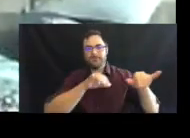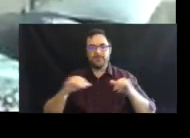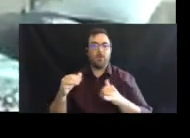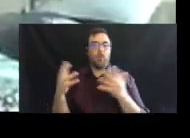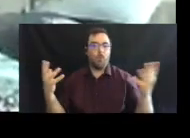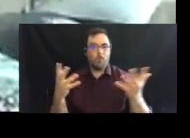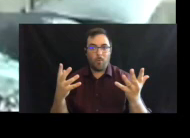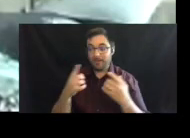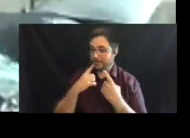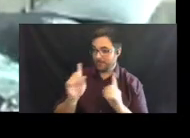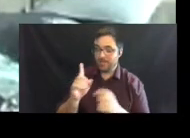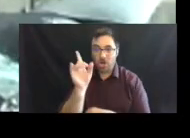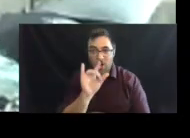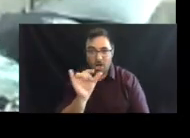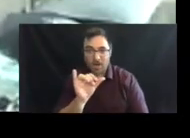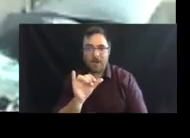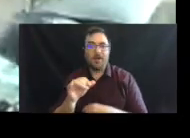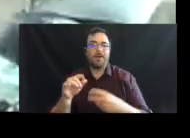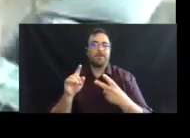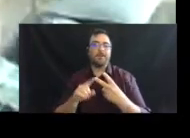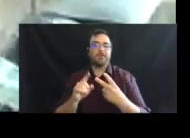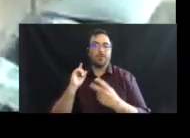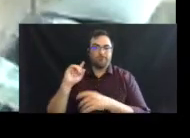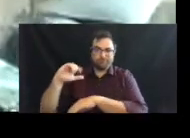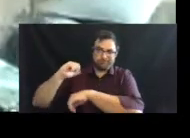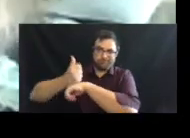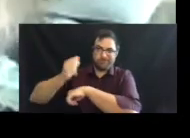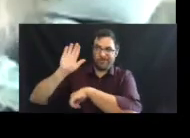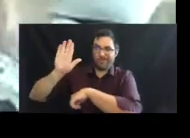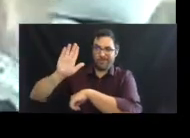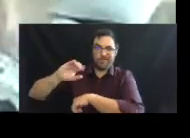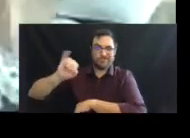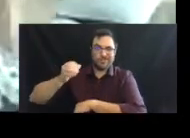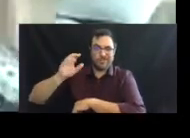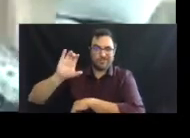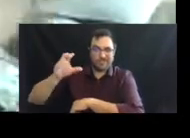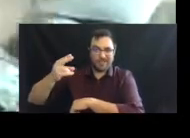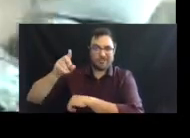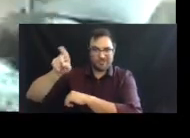are. These measures have been in place for a long time that guide our work so we assure